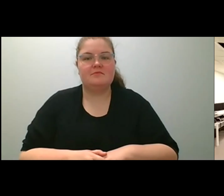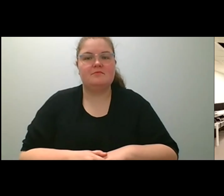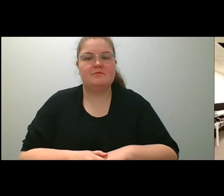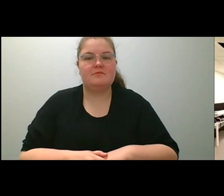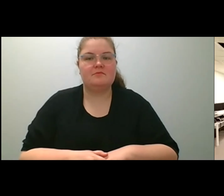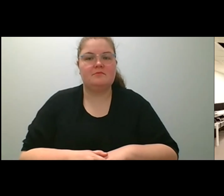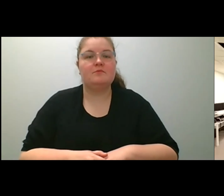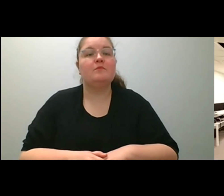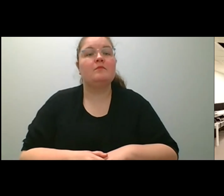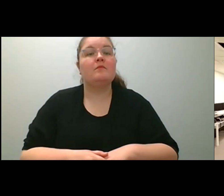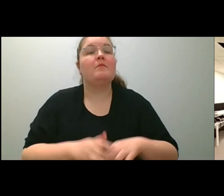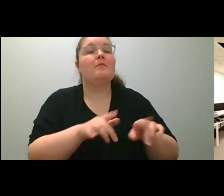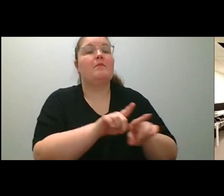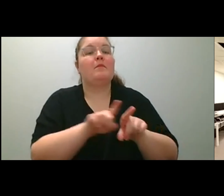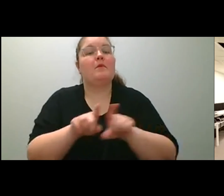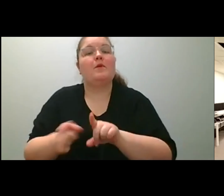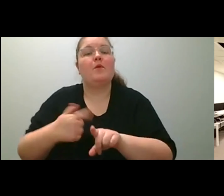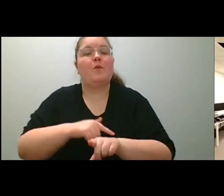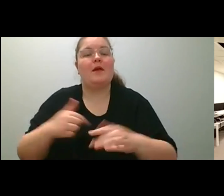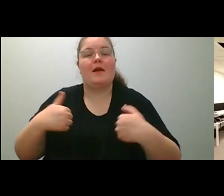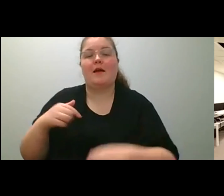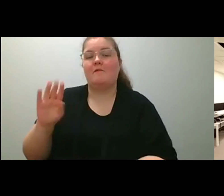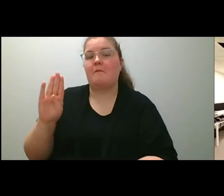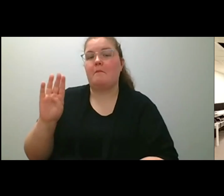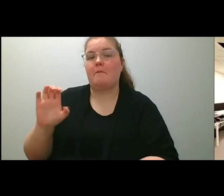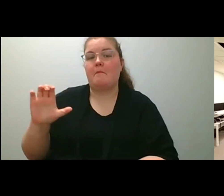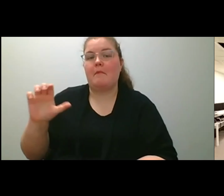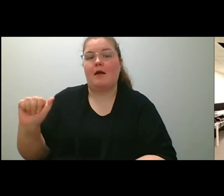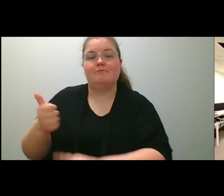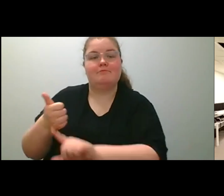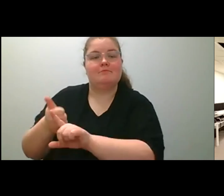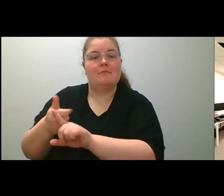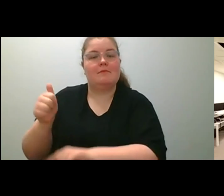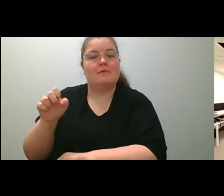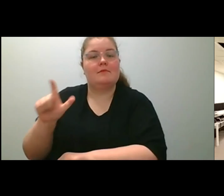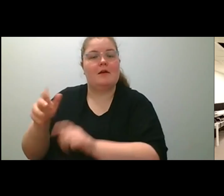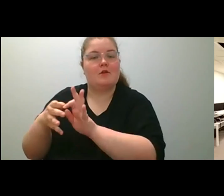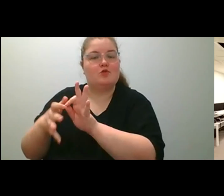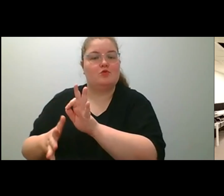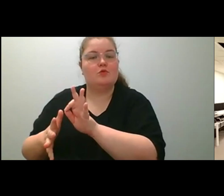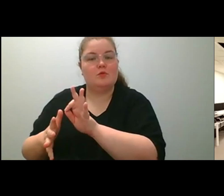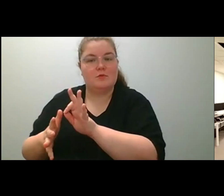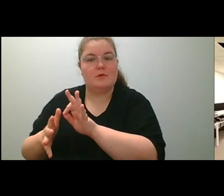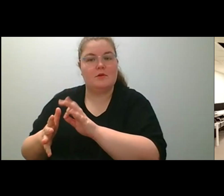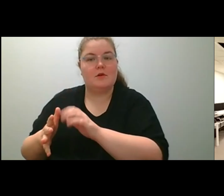We also today have with us Becca, she is the American Sign Language interpreter and her screen and my screen